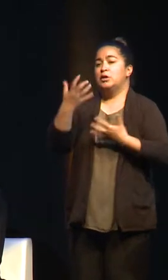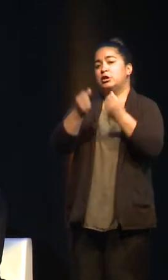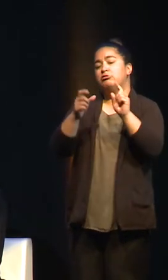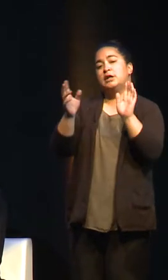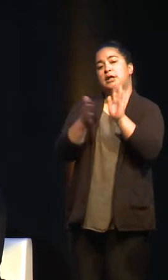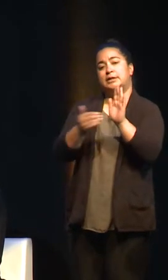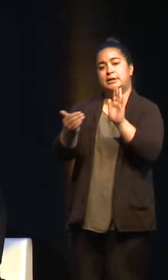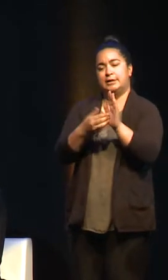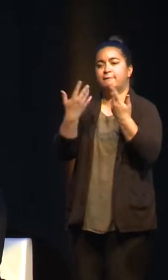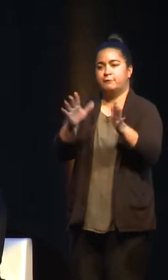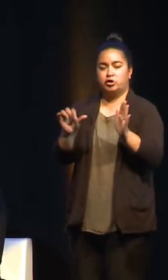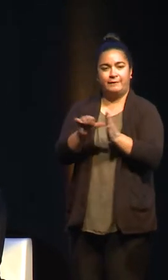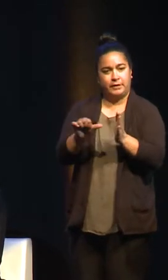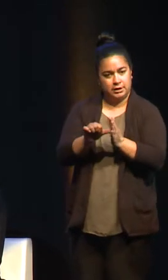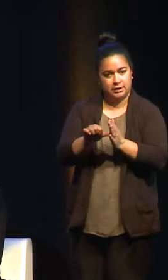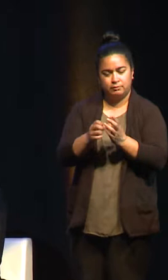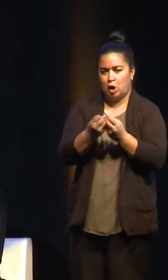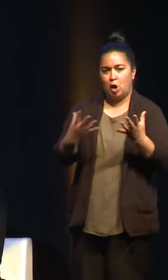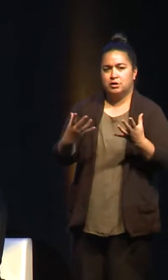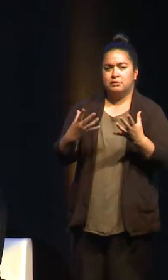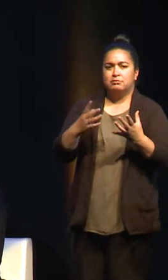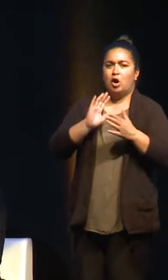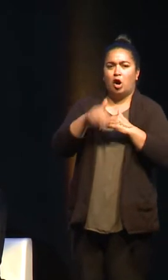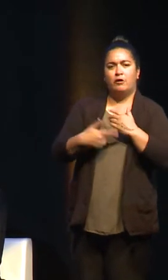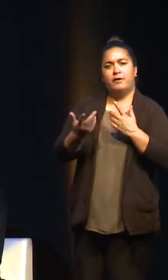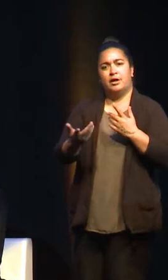a significant amount in running training workshops about climate change bringing scientists in